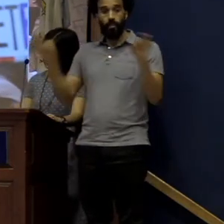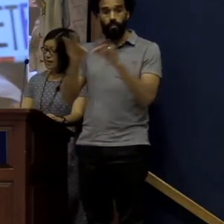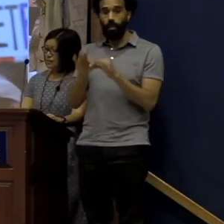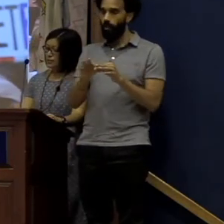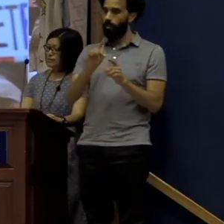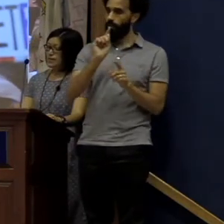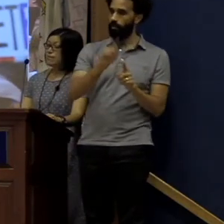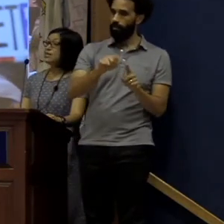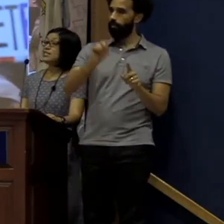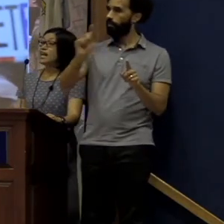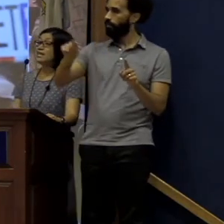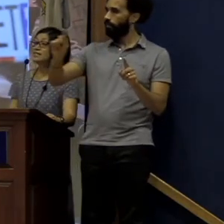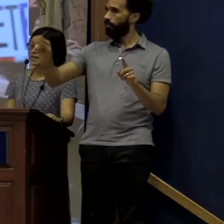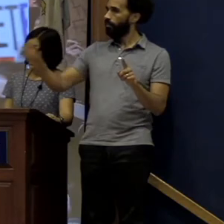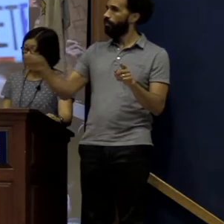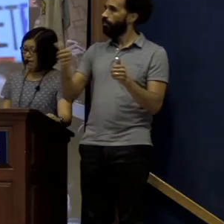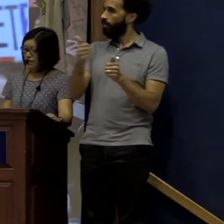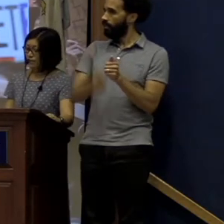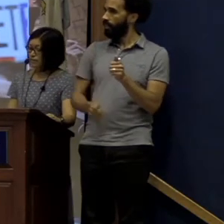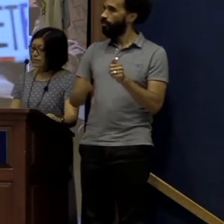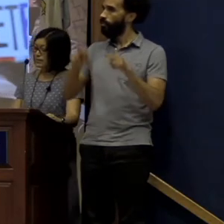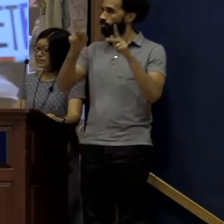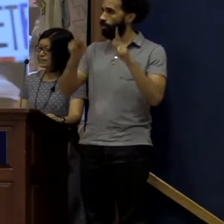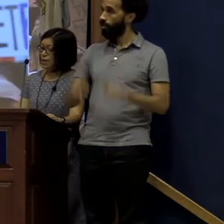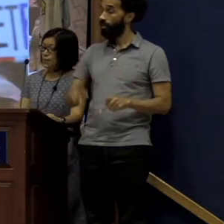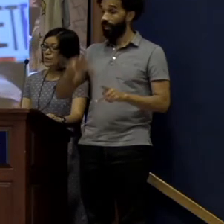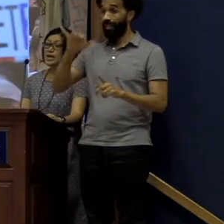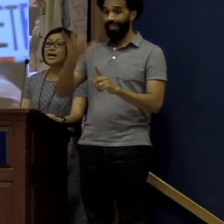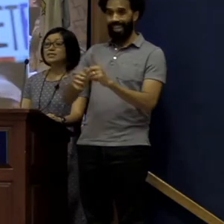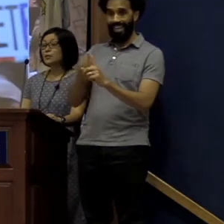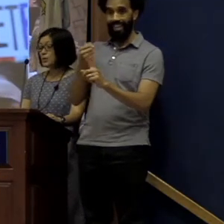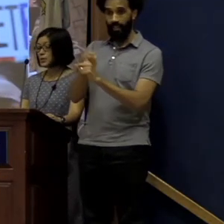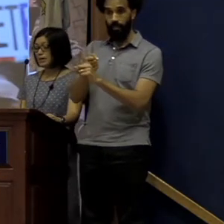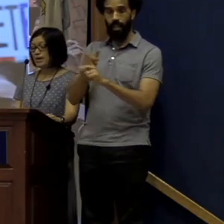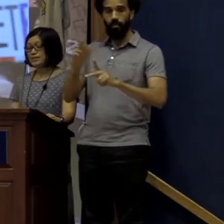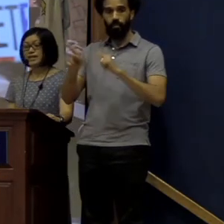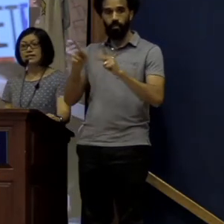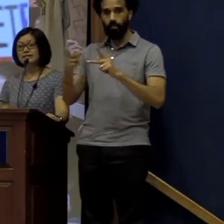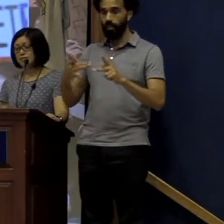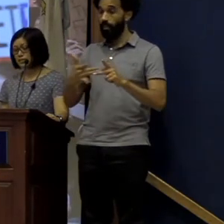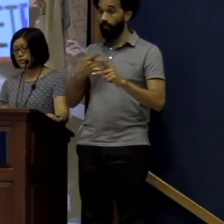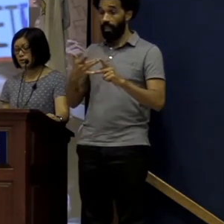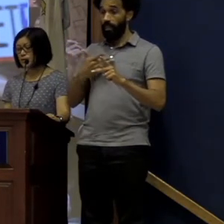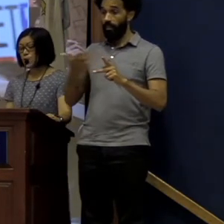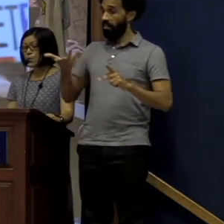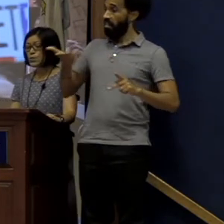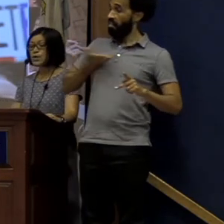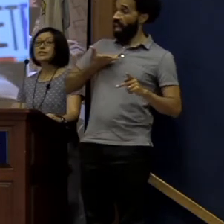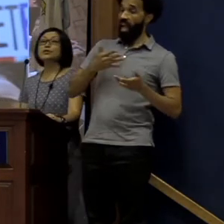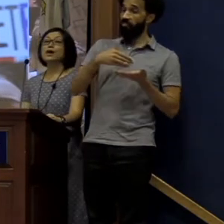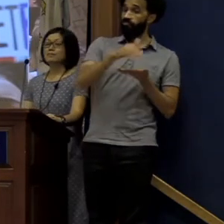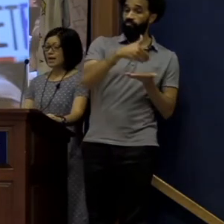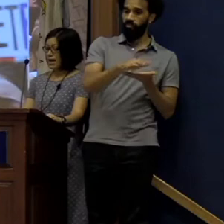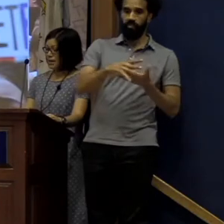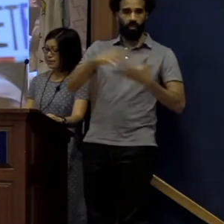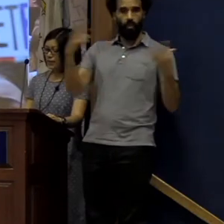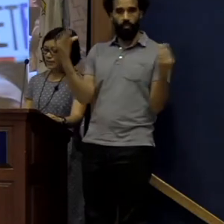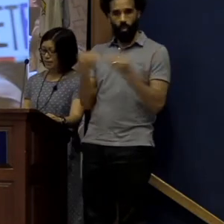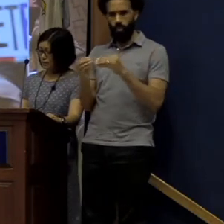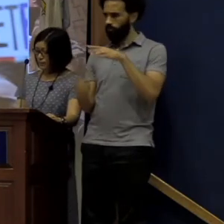between being marginalized And having a rightful presence when we asked who can partake in a stem discourse who can show up and who can tell the story